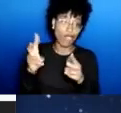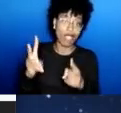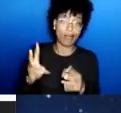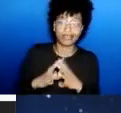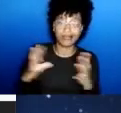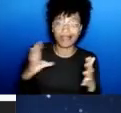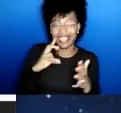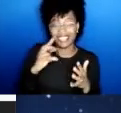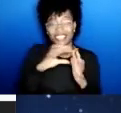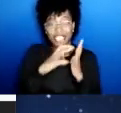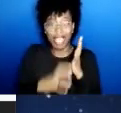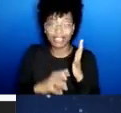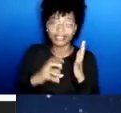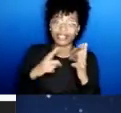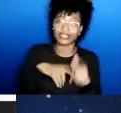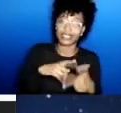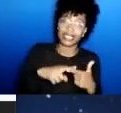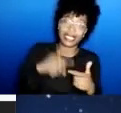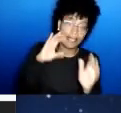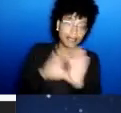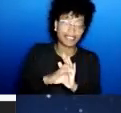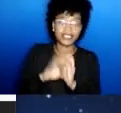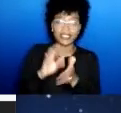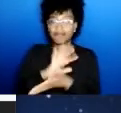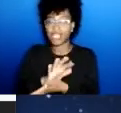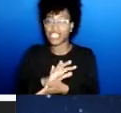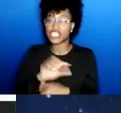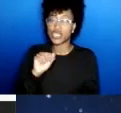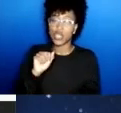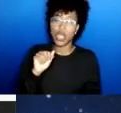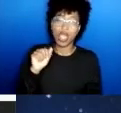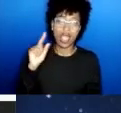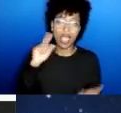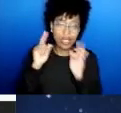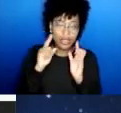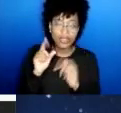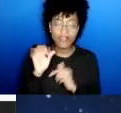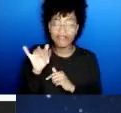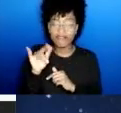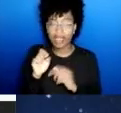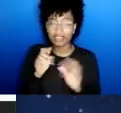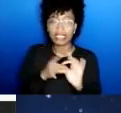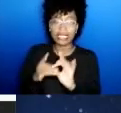videos, links to external websites. 06:34:45 As much as you need to present your